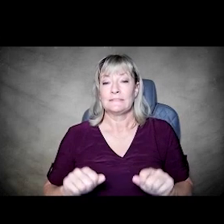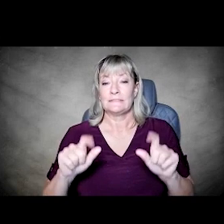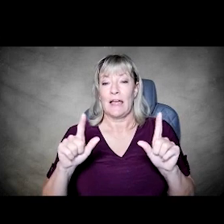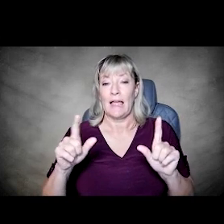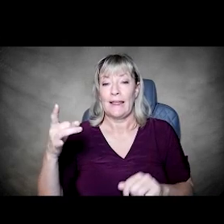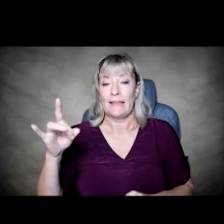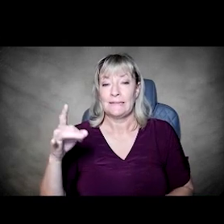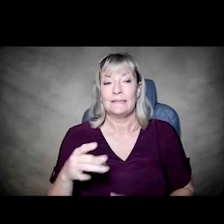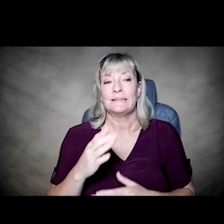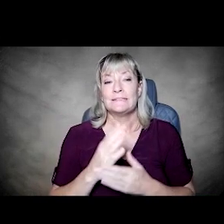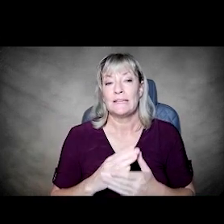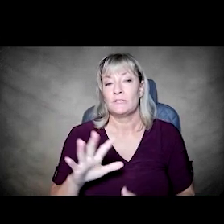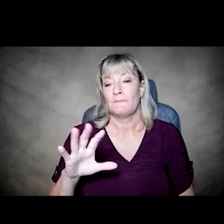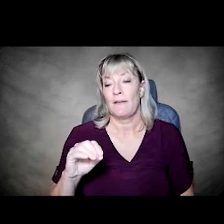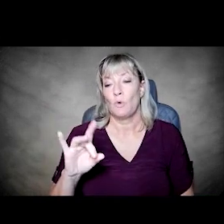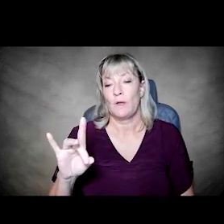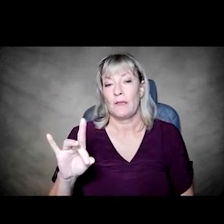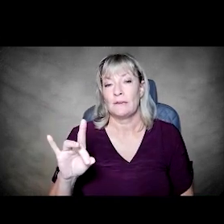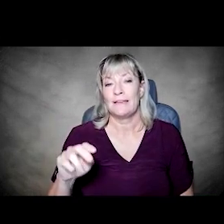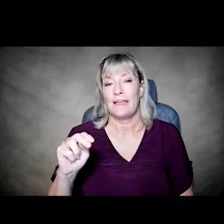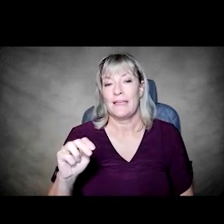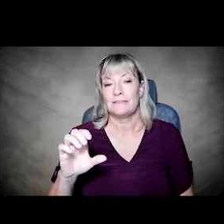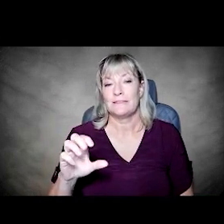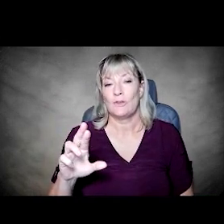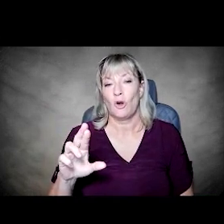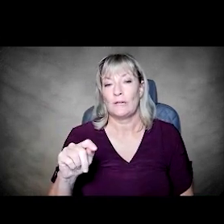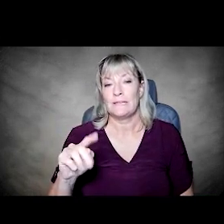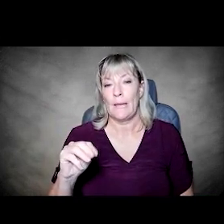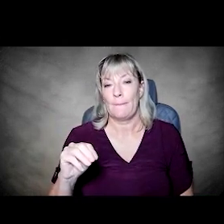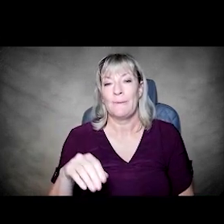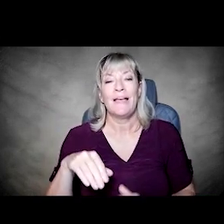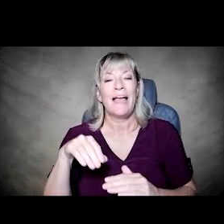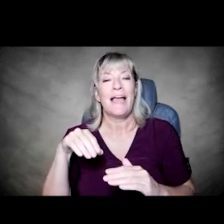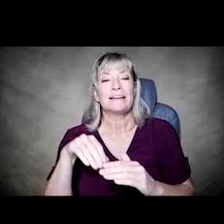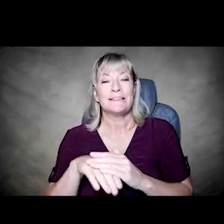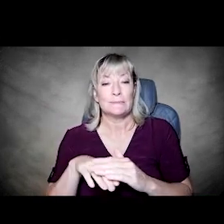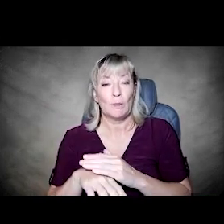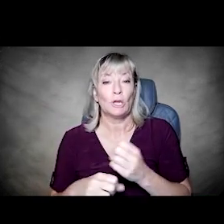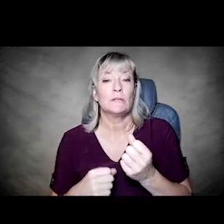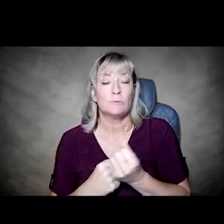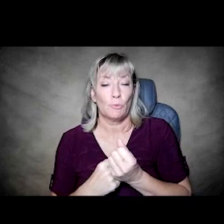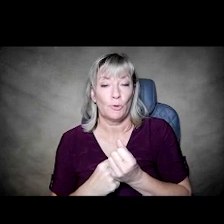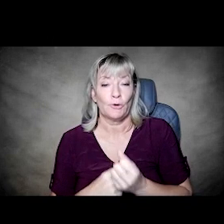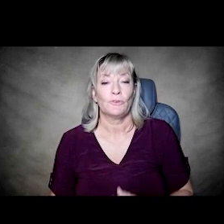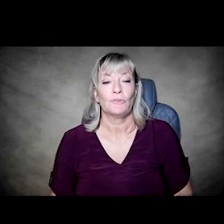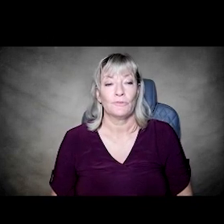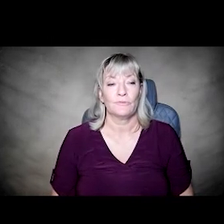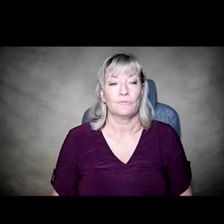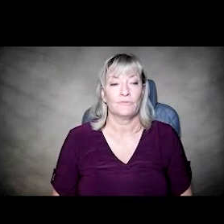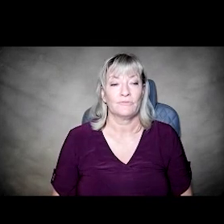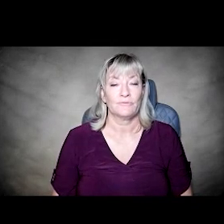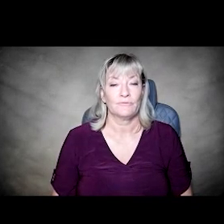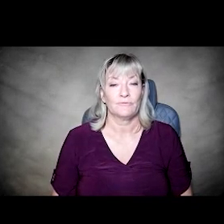Slide 18, Section 508 – NCRTM Accessibility Support.